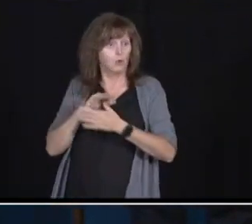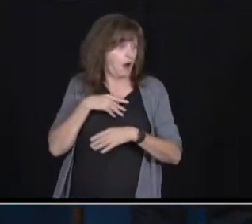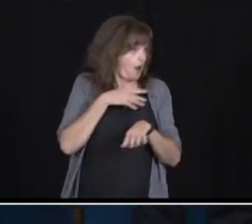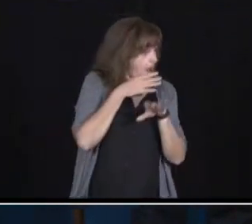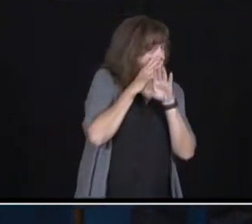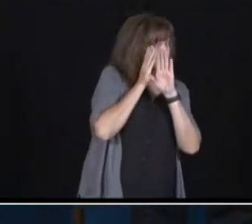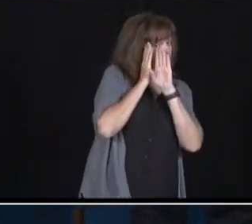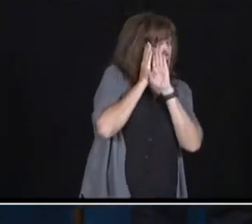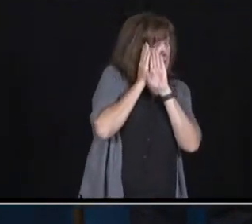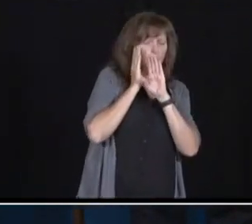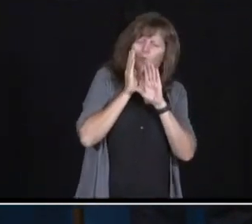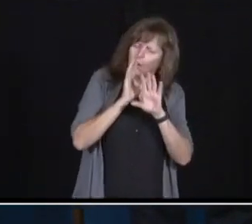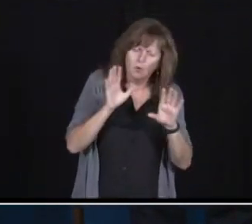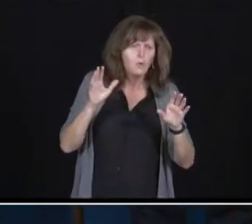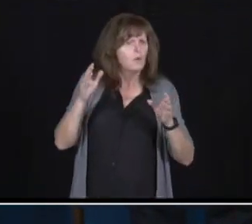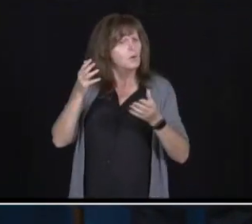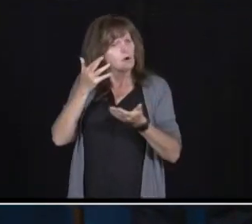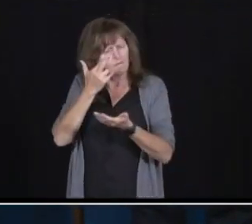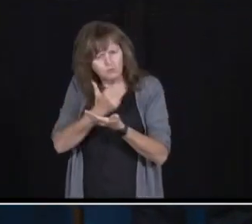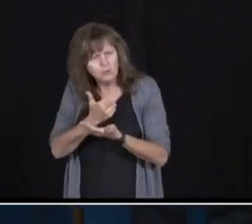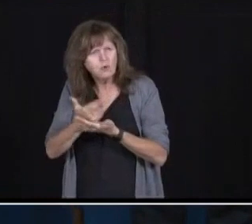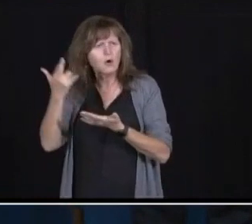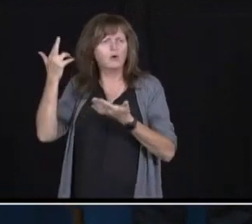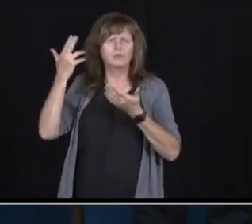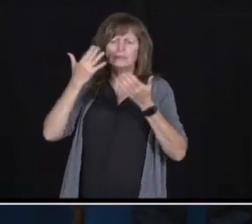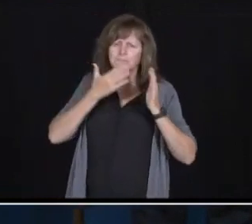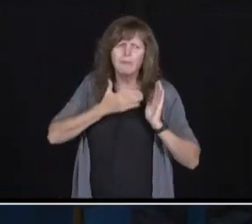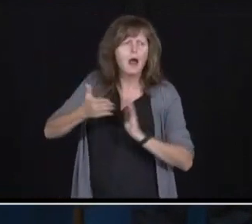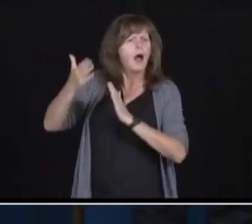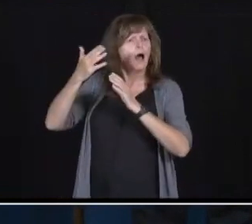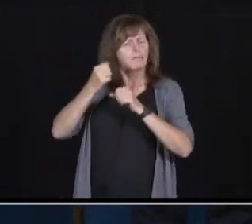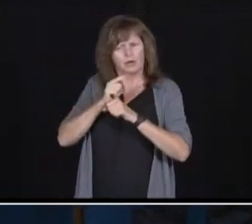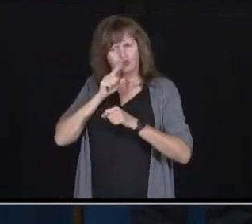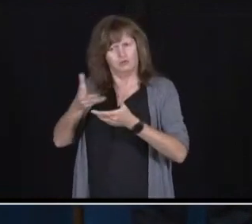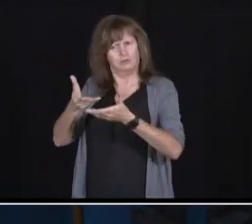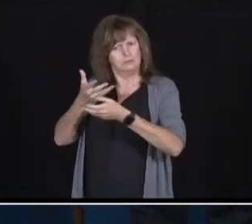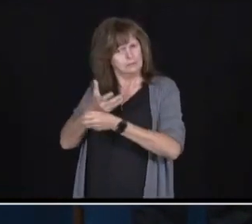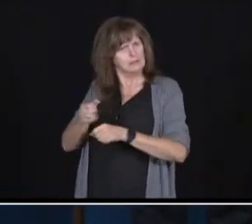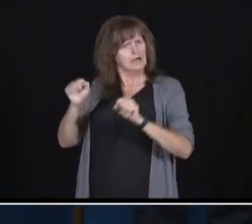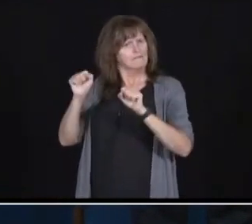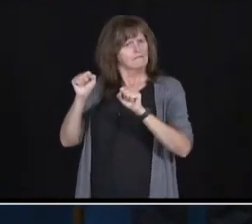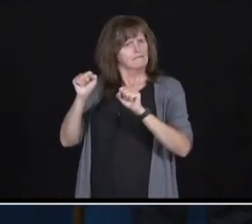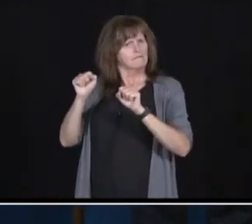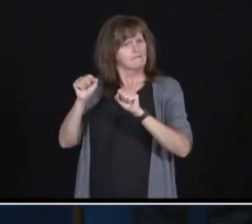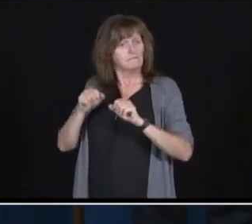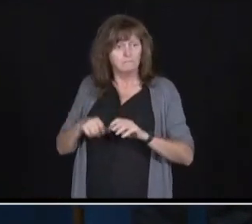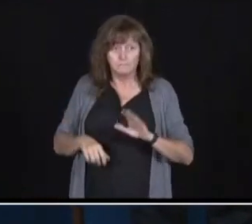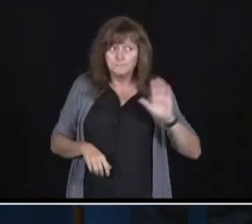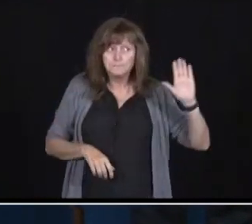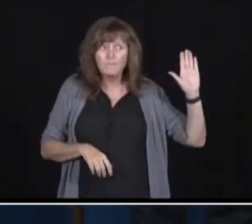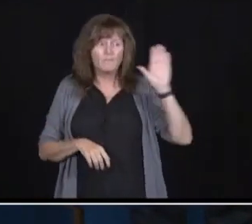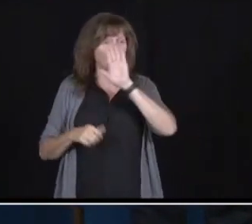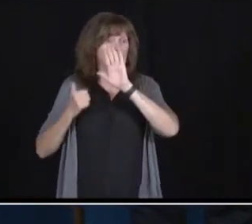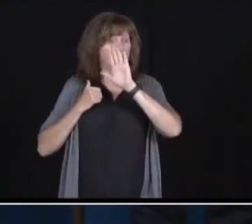We cannot and we will not allow students to return to school without the necessary support and resources to enable them to be confident and